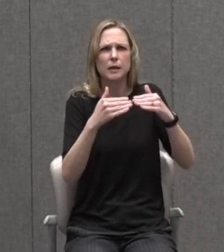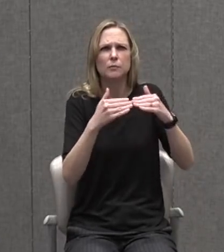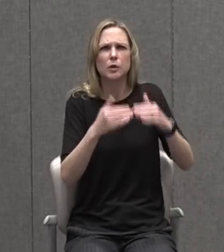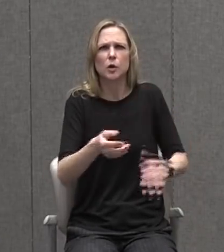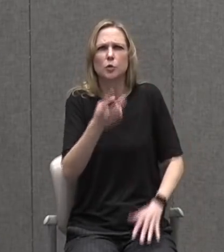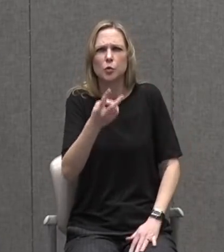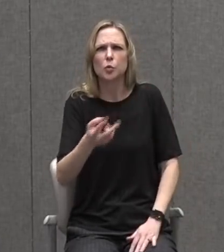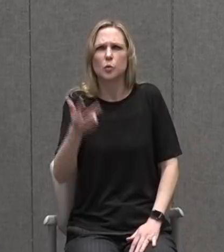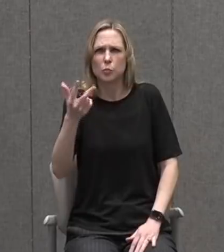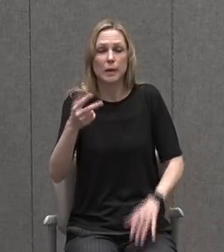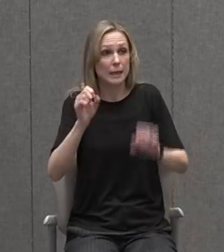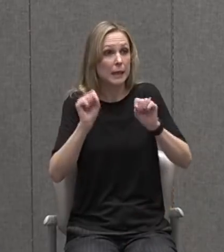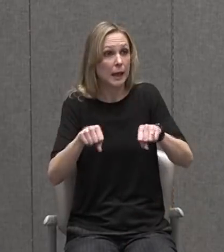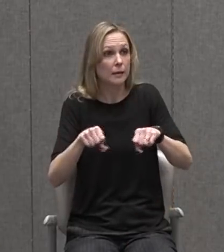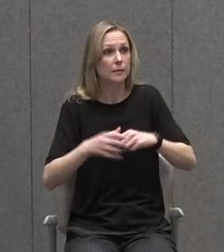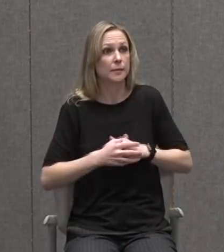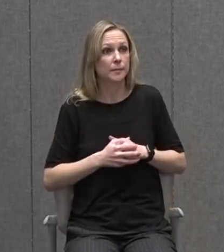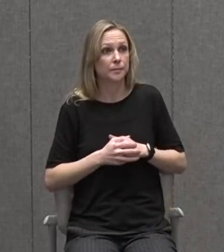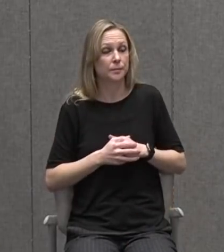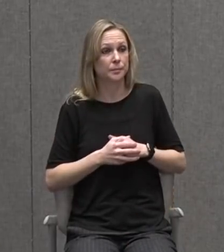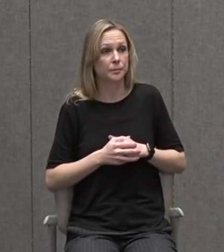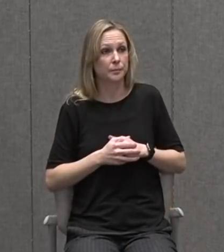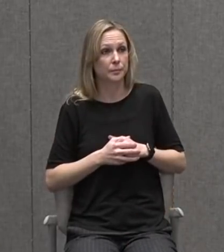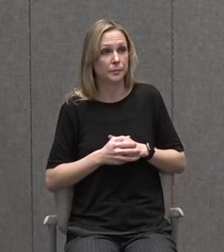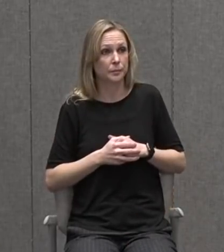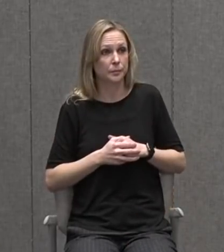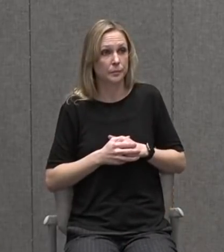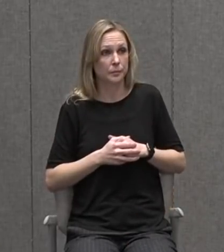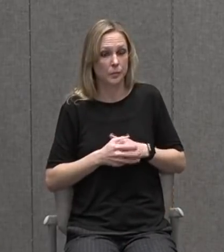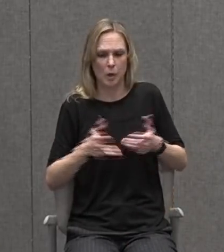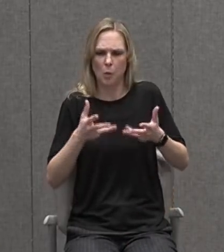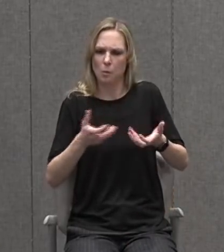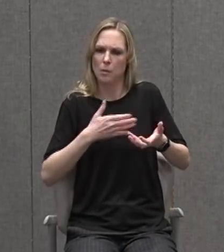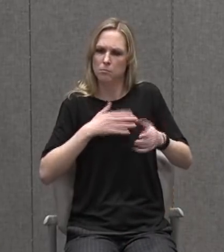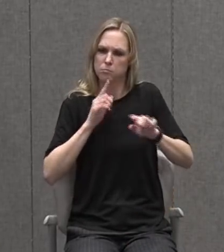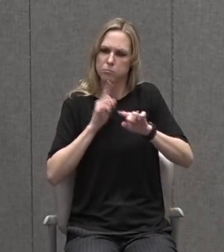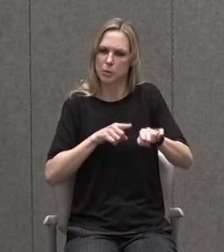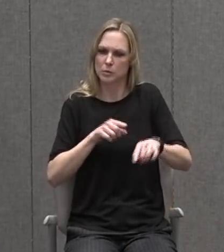So I want this answer to be one, two or three, right?